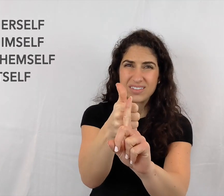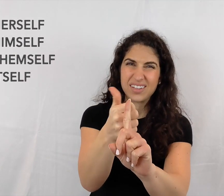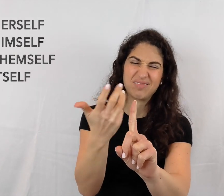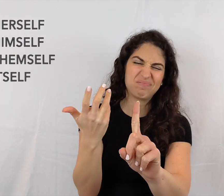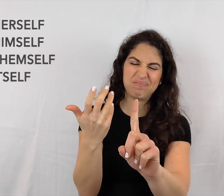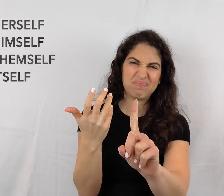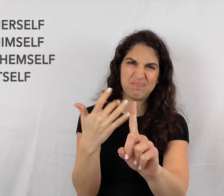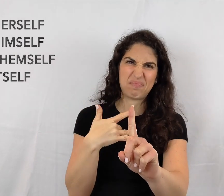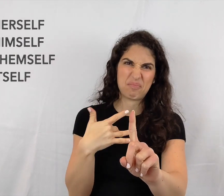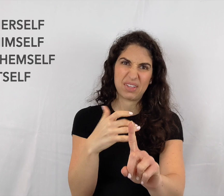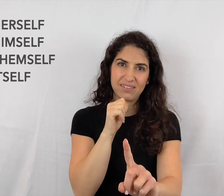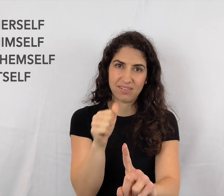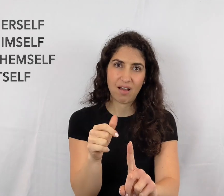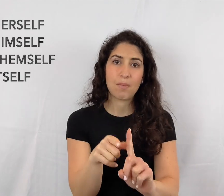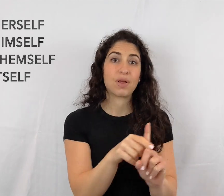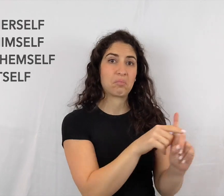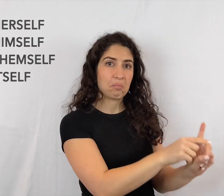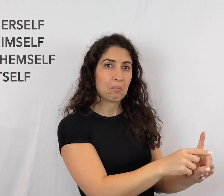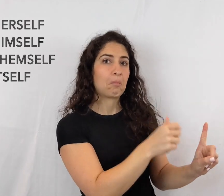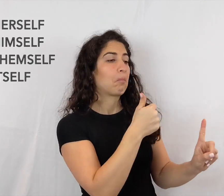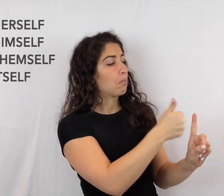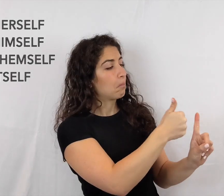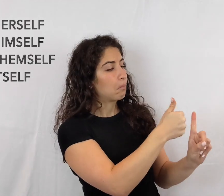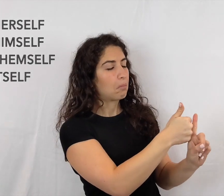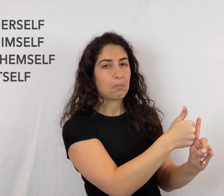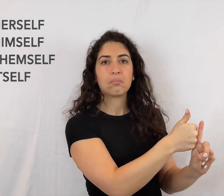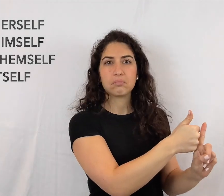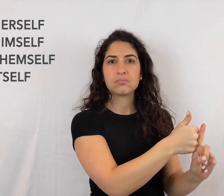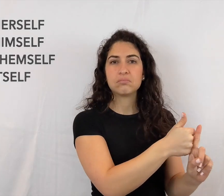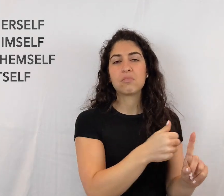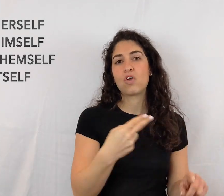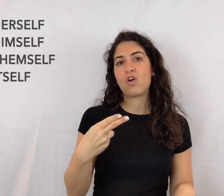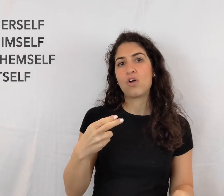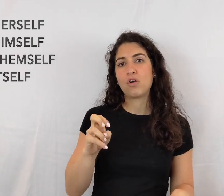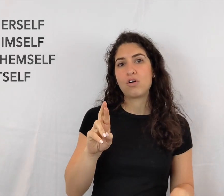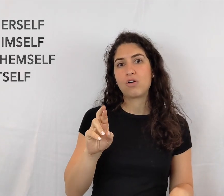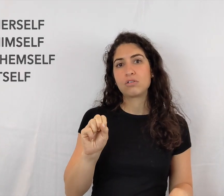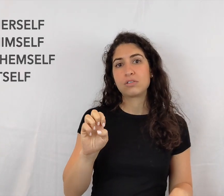YOURSELF, you don't tend to use as much, but for someone else over here could be...